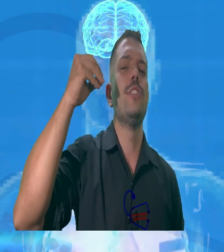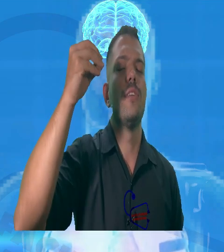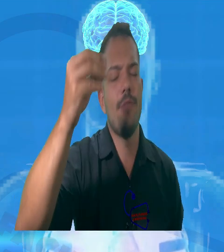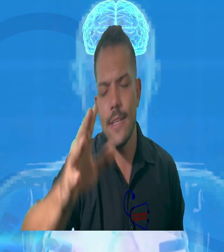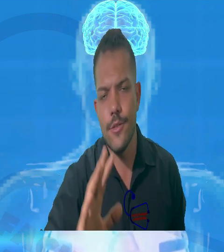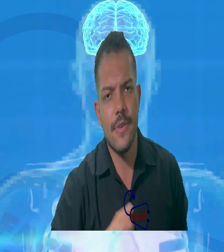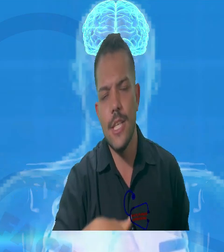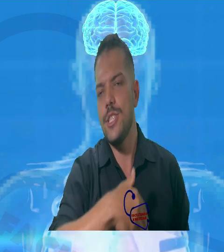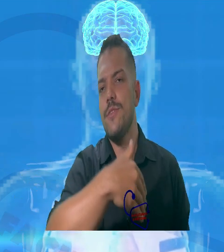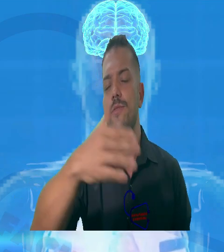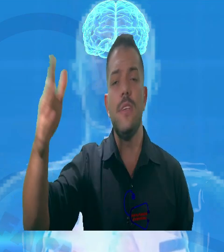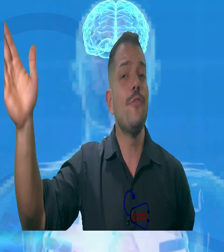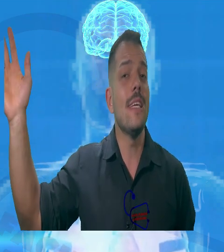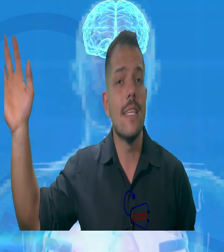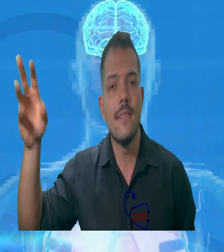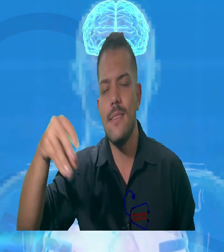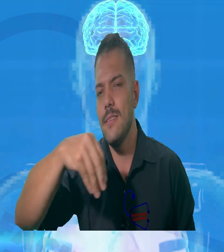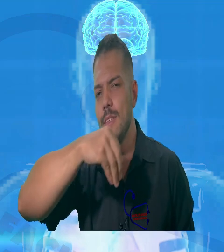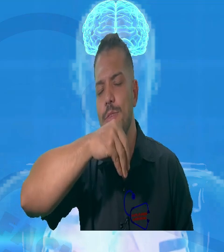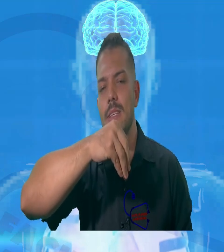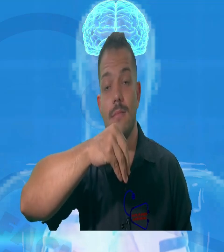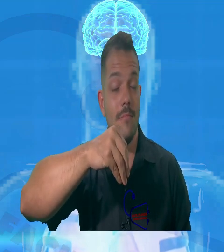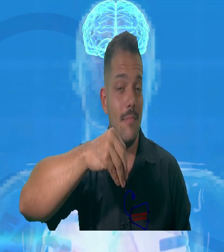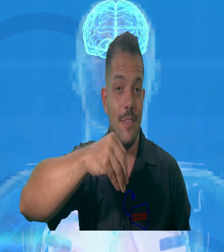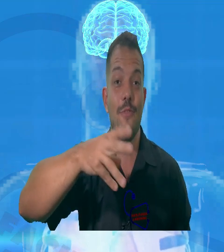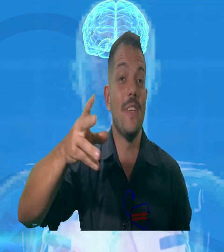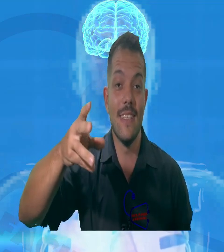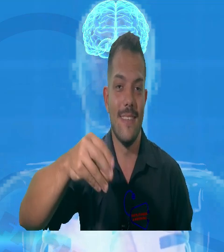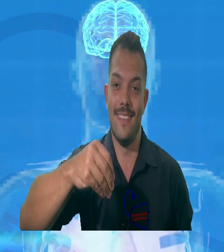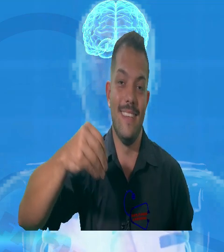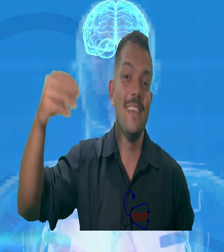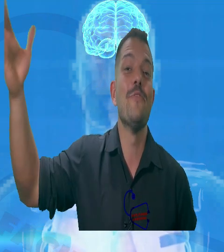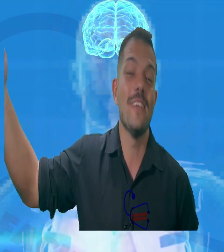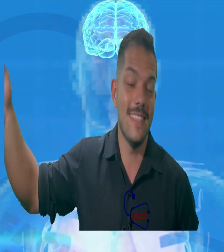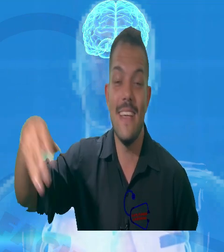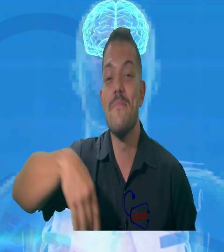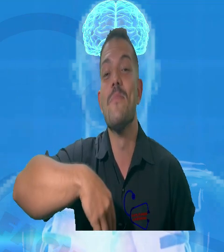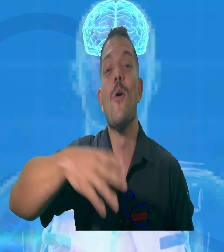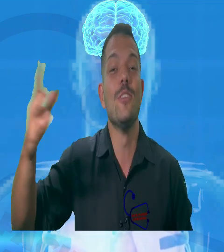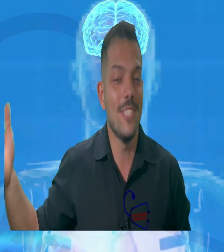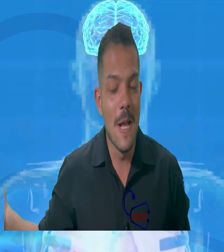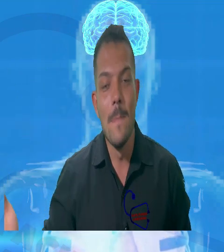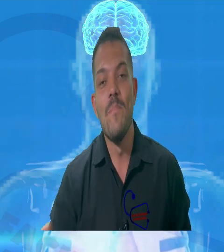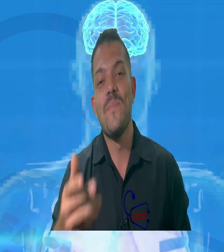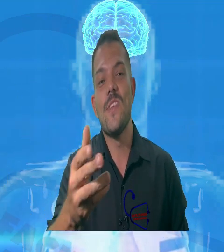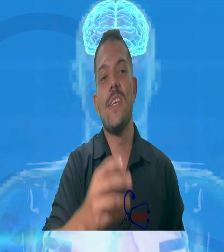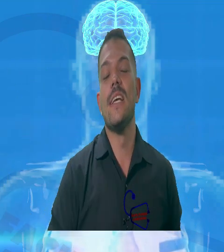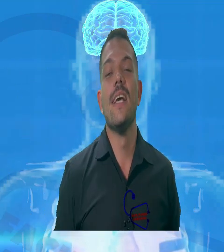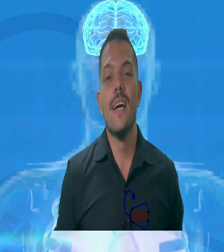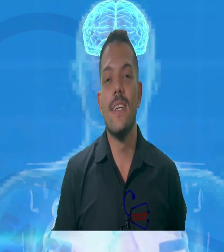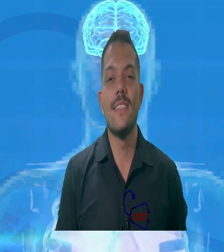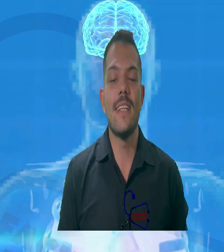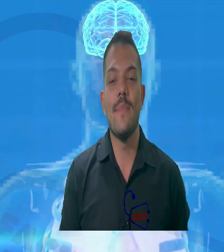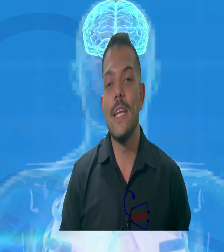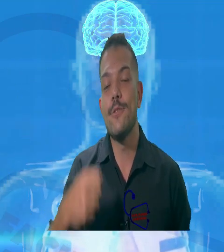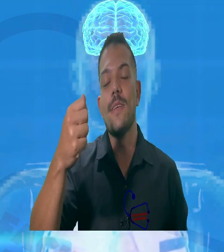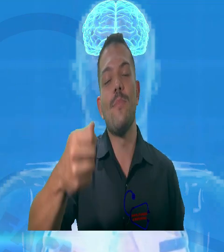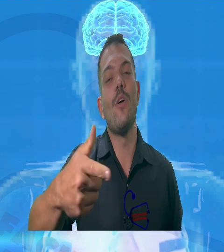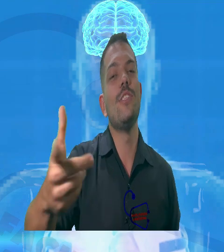fexofenadine infina Anyway infine, there are a lot of antihistamines that can